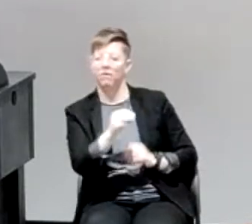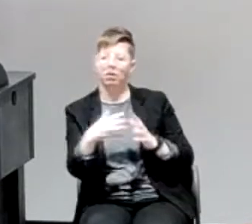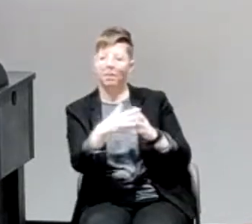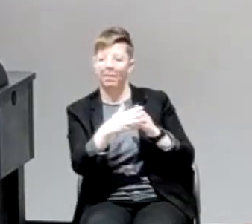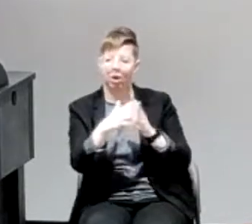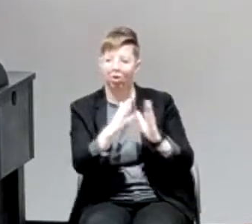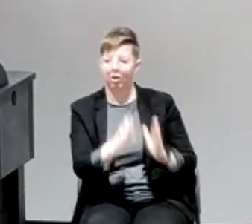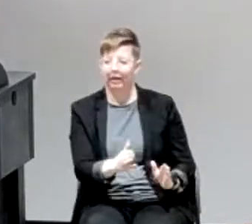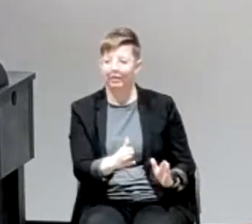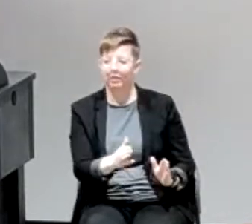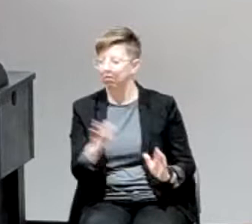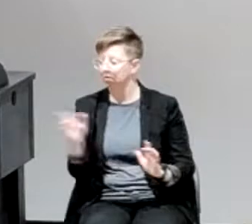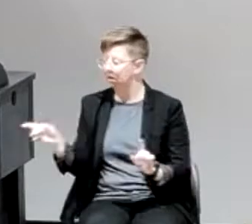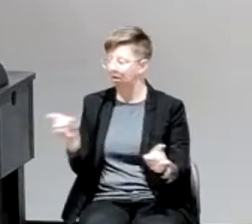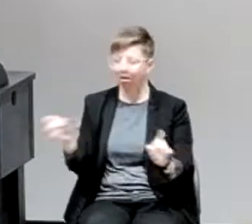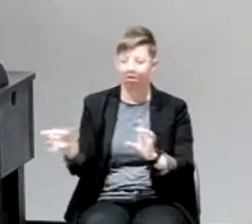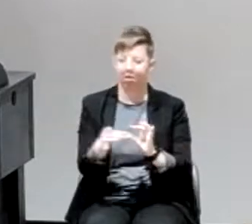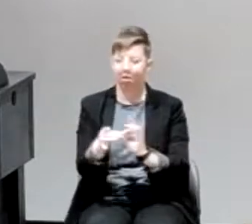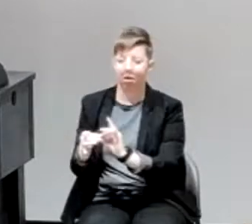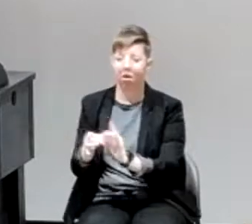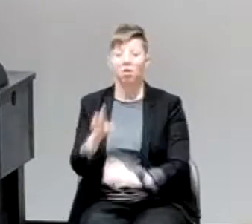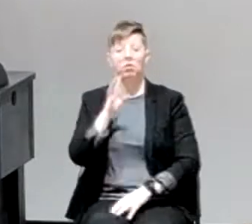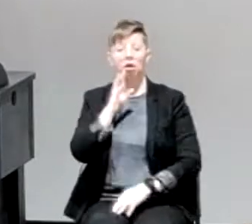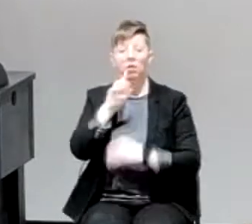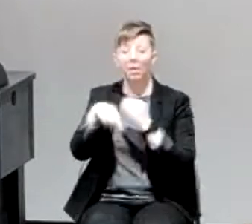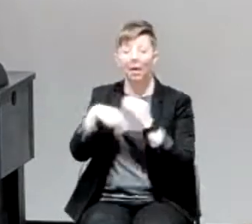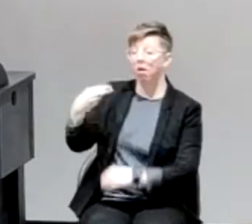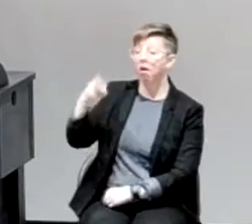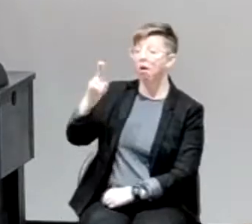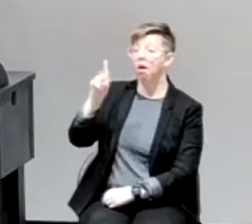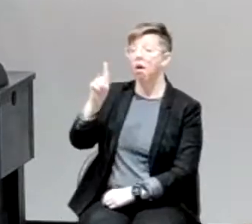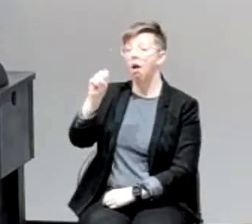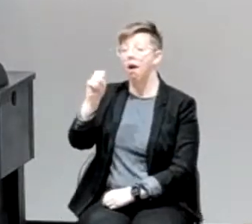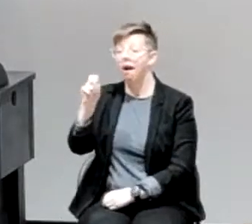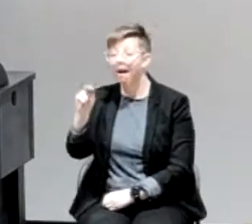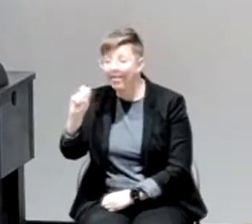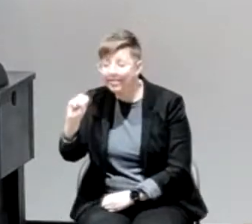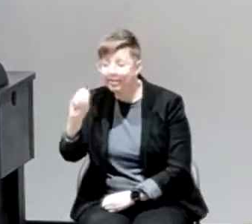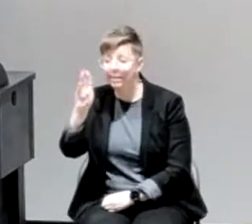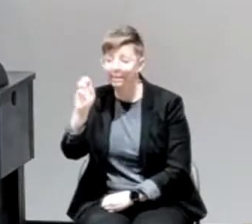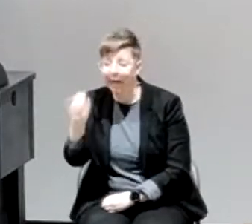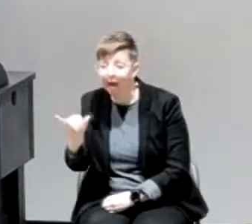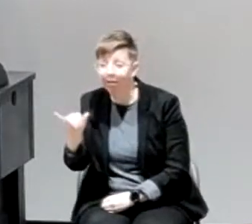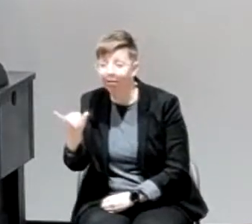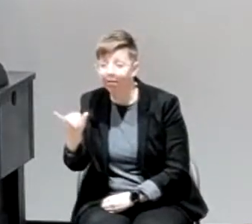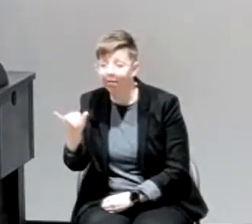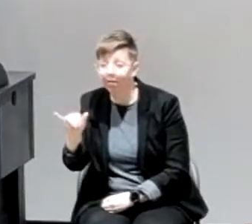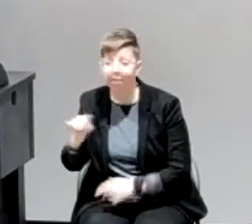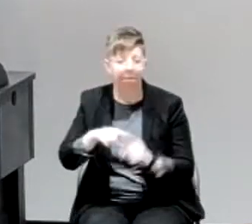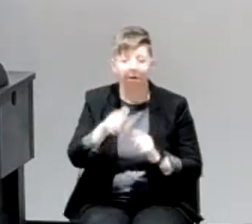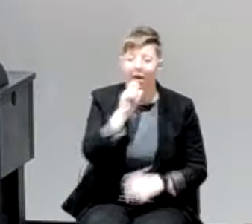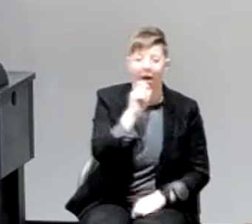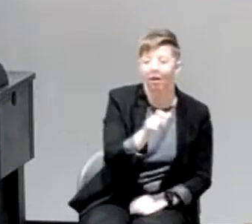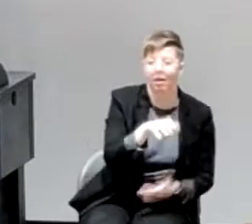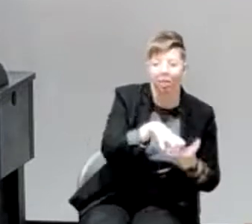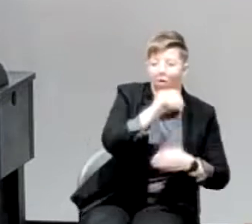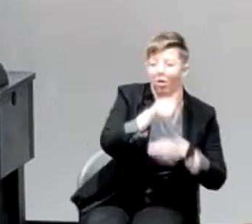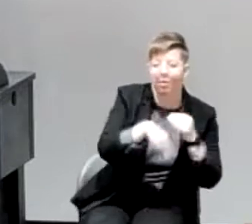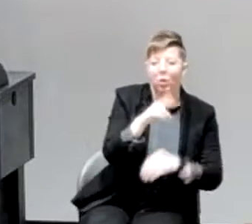of teacher time spent on here is American history, relative to its relationship with African Americans. Talk to me about Hudson's bay.